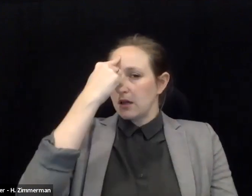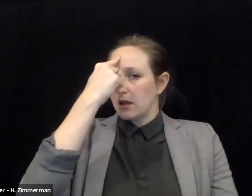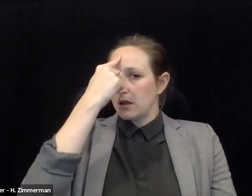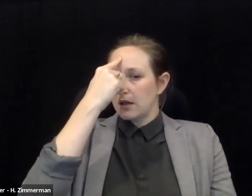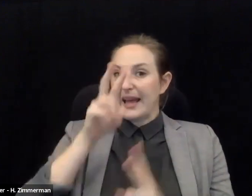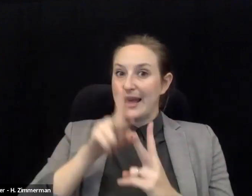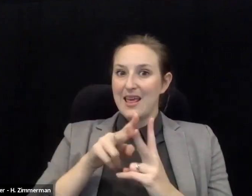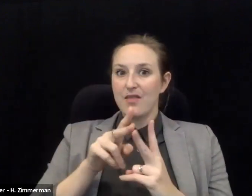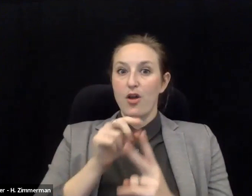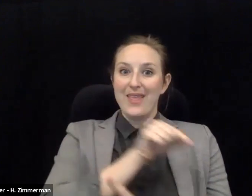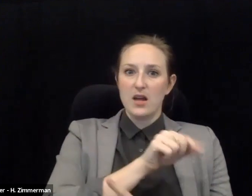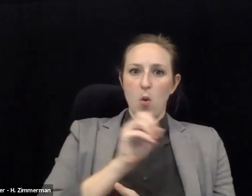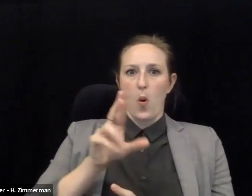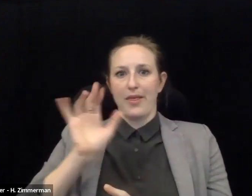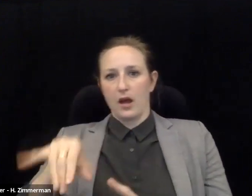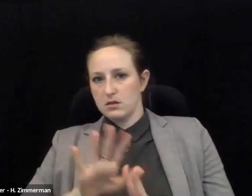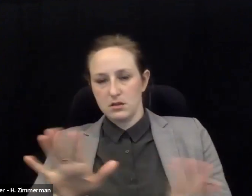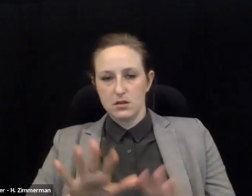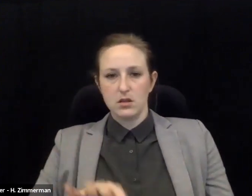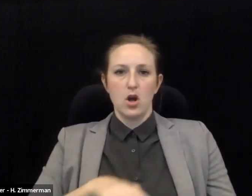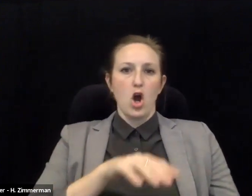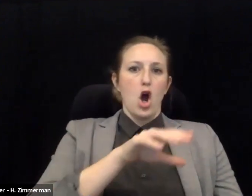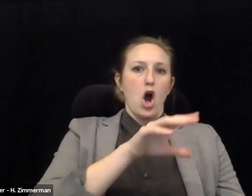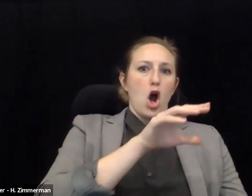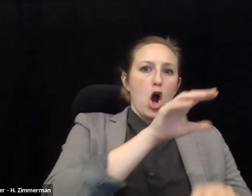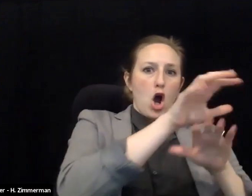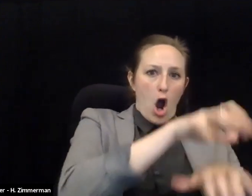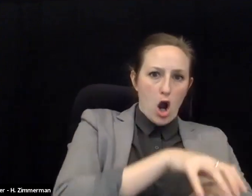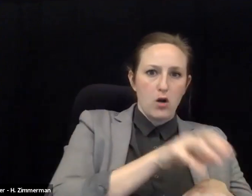like CART or ASL interpreter are kind of interchangeable.